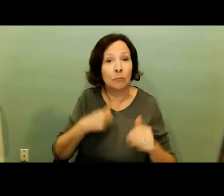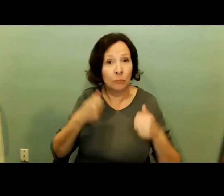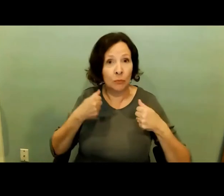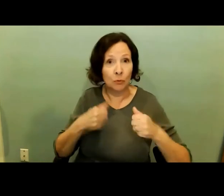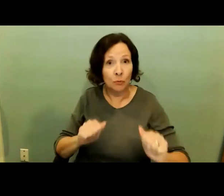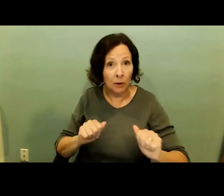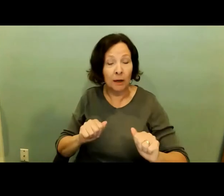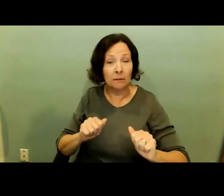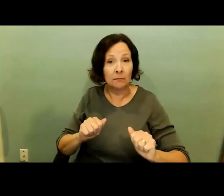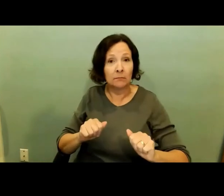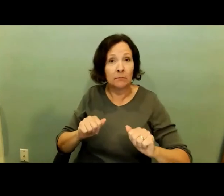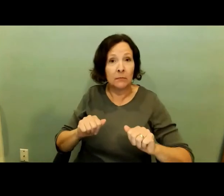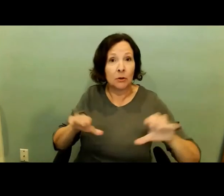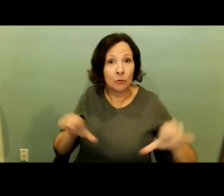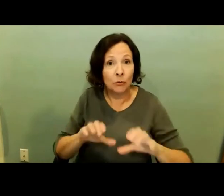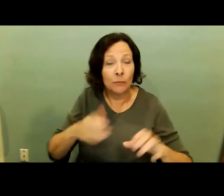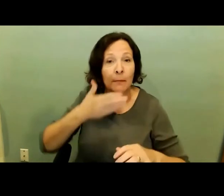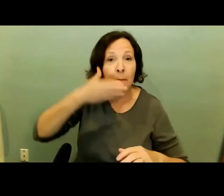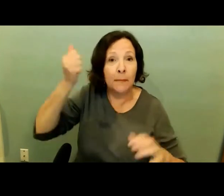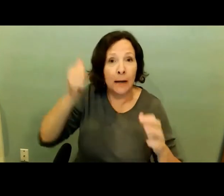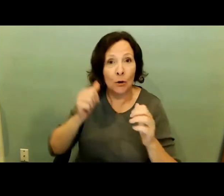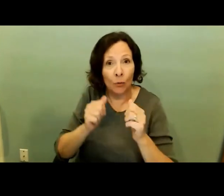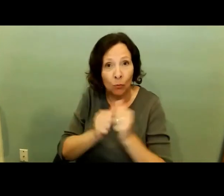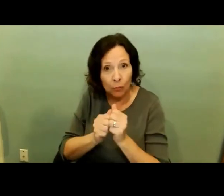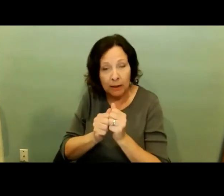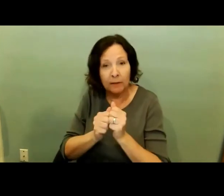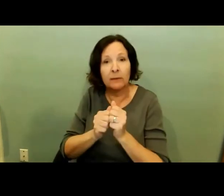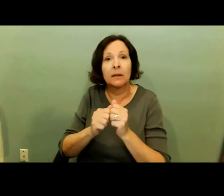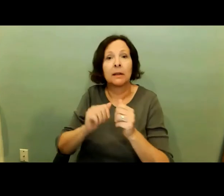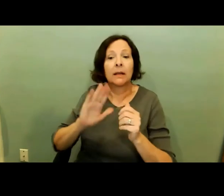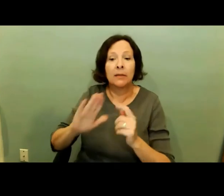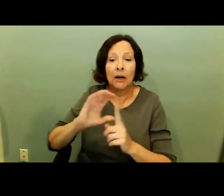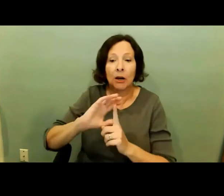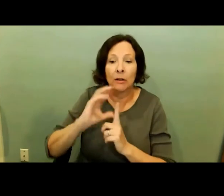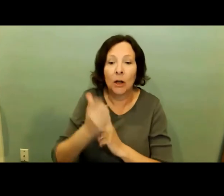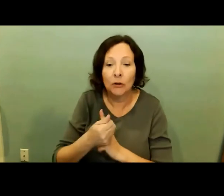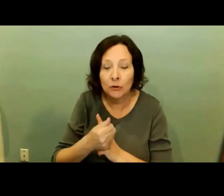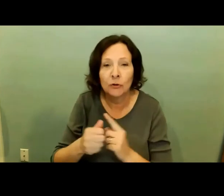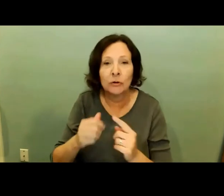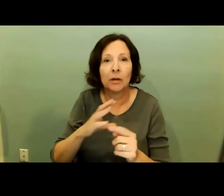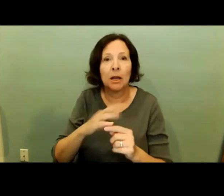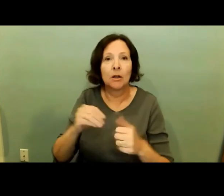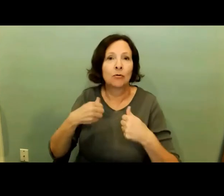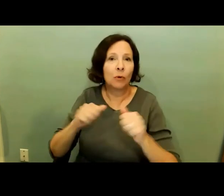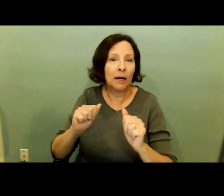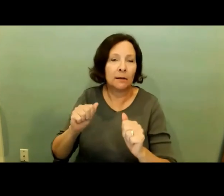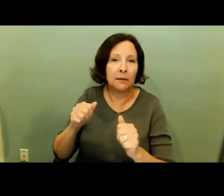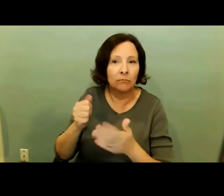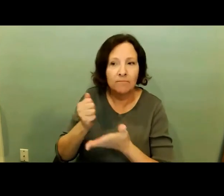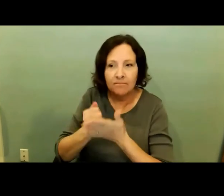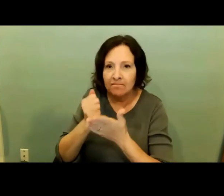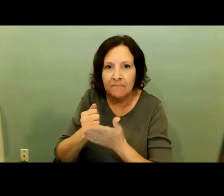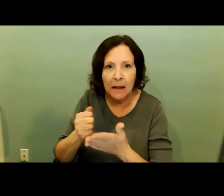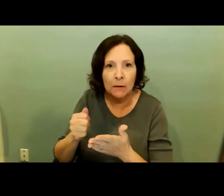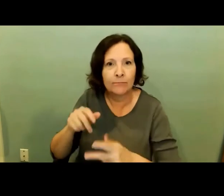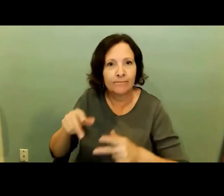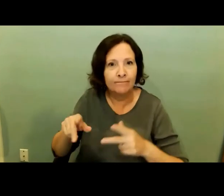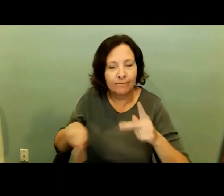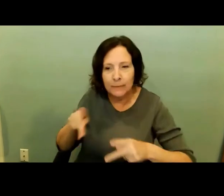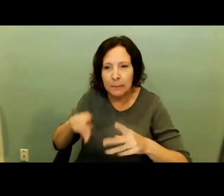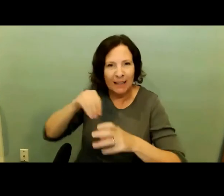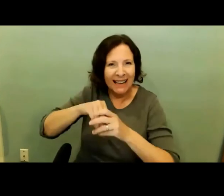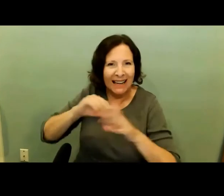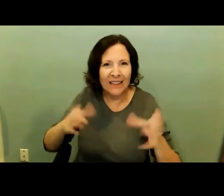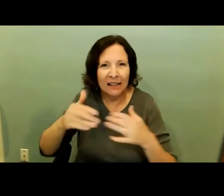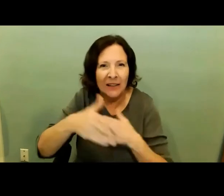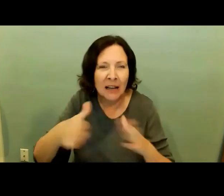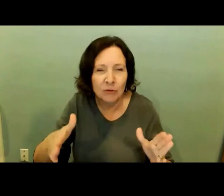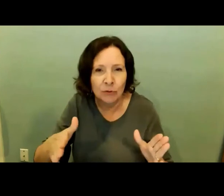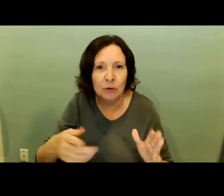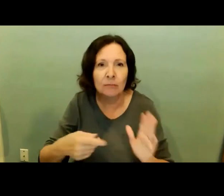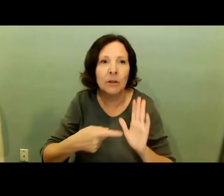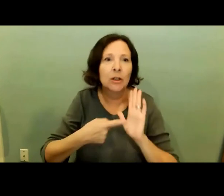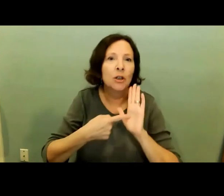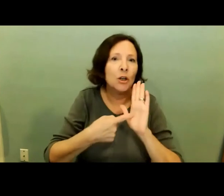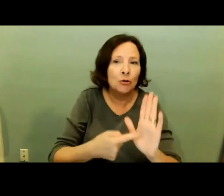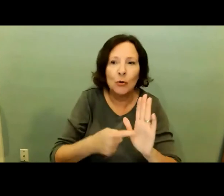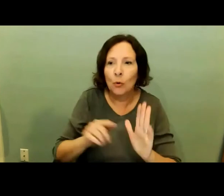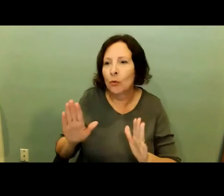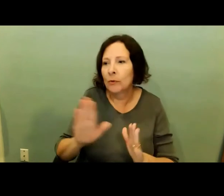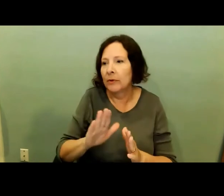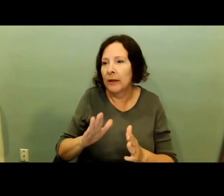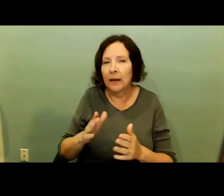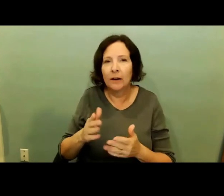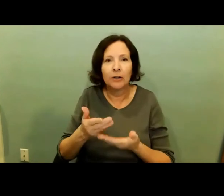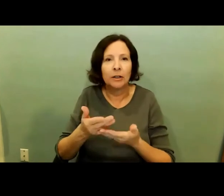that use cultural artifacts and stories. It is easier to remember